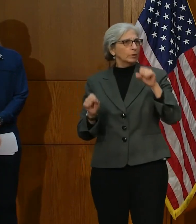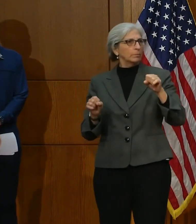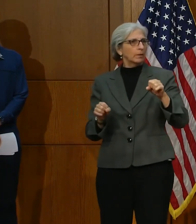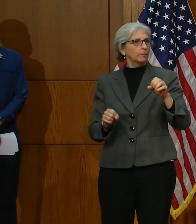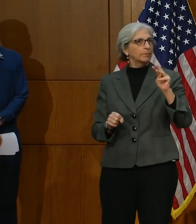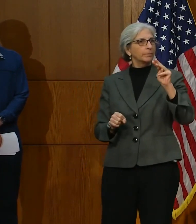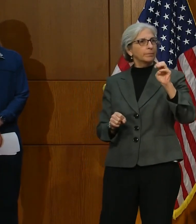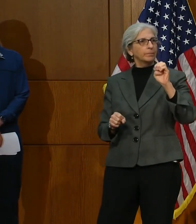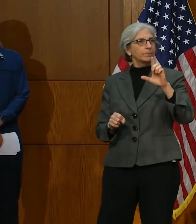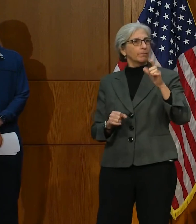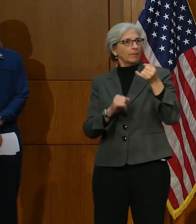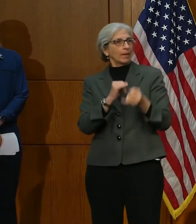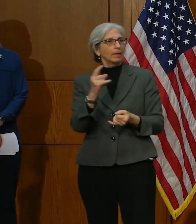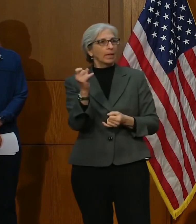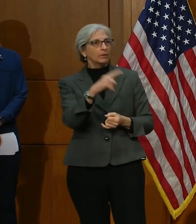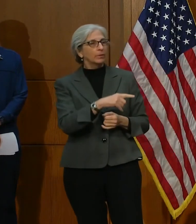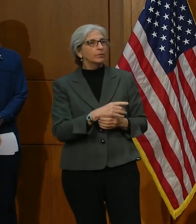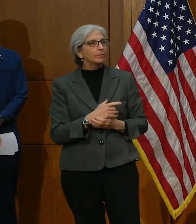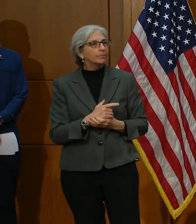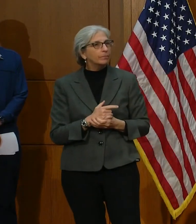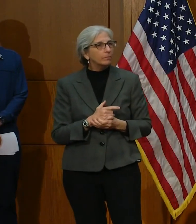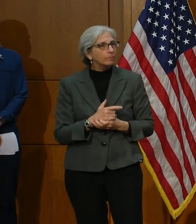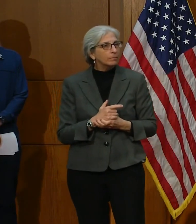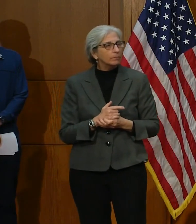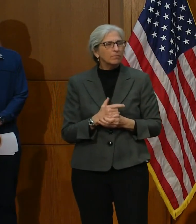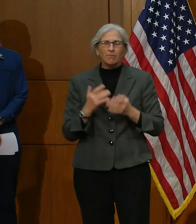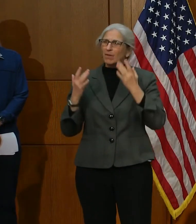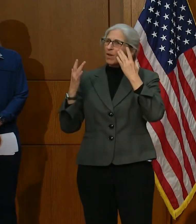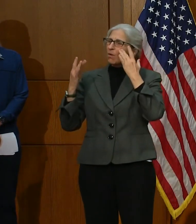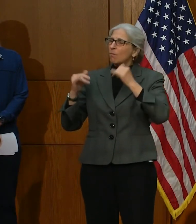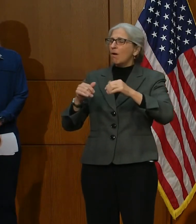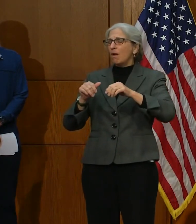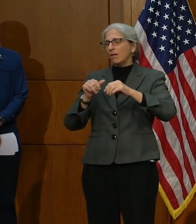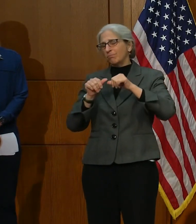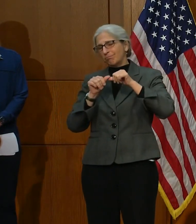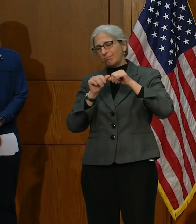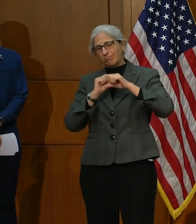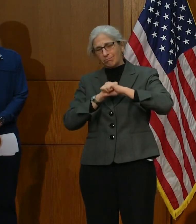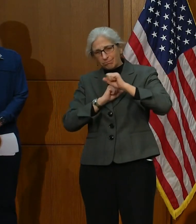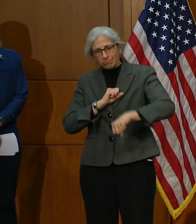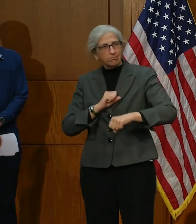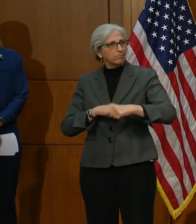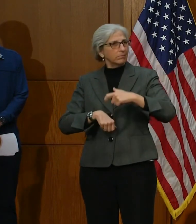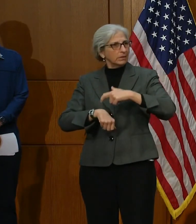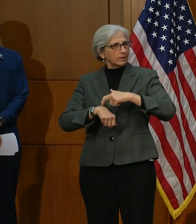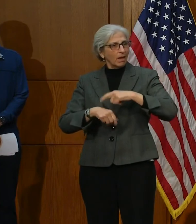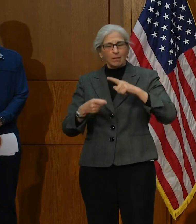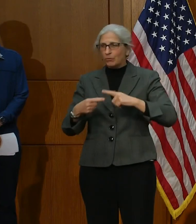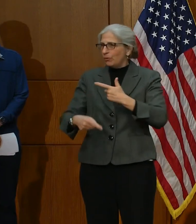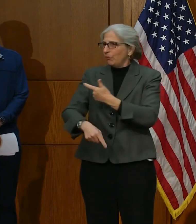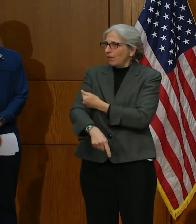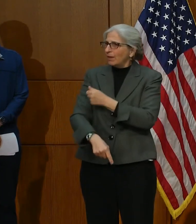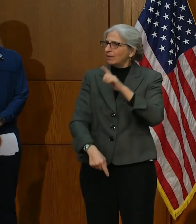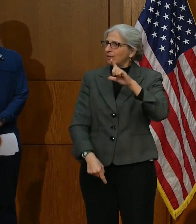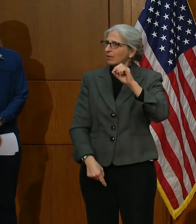AS SOON AS WE CAN. TALK ABOUT